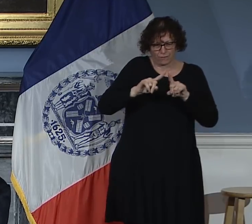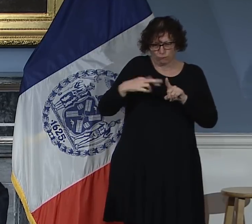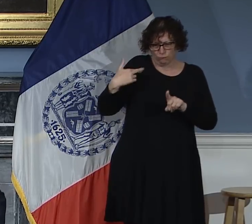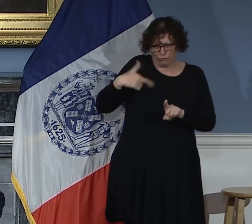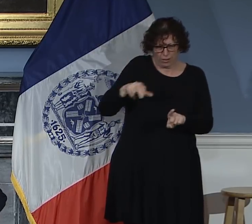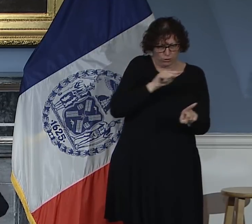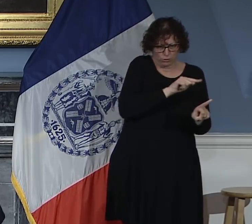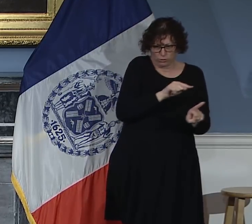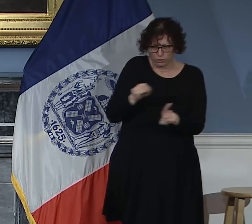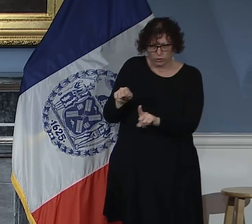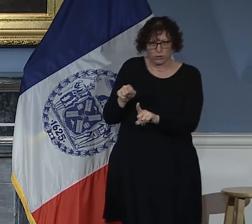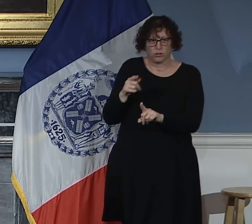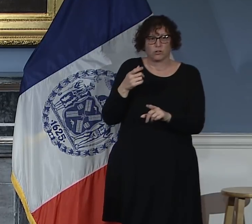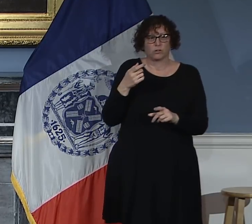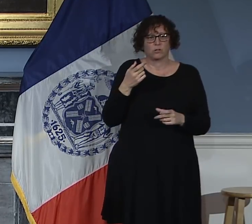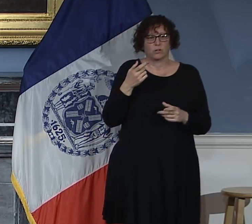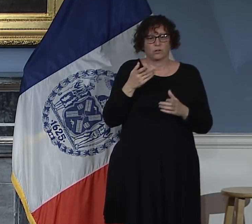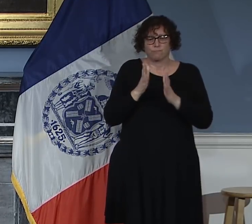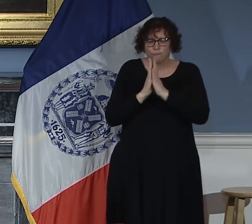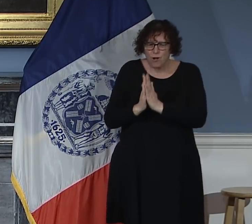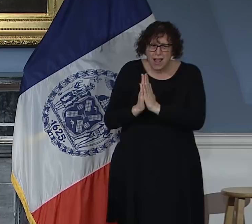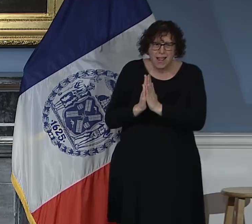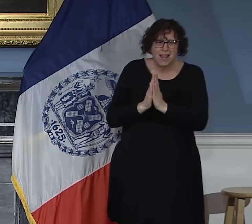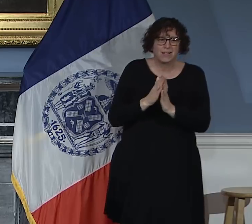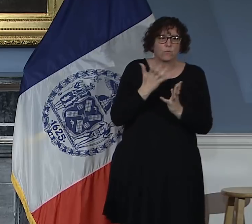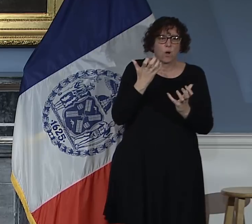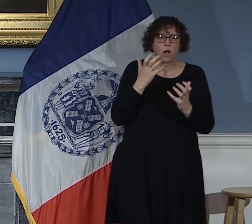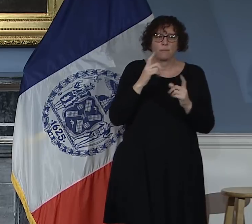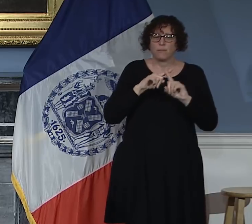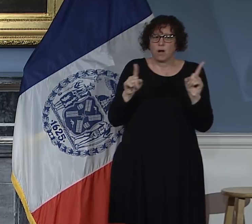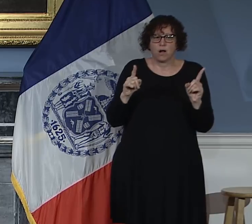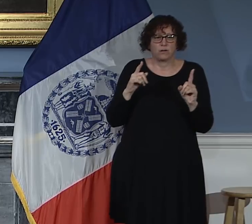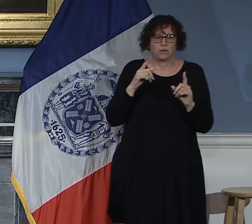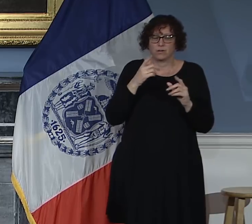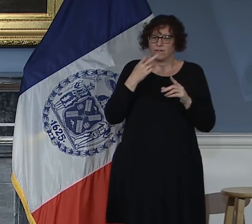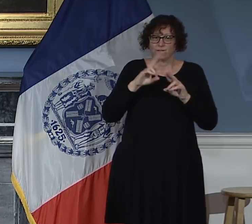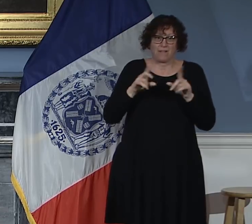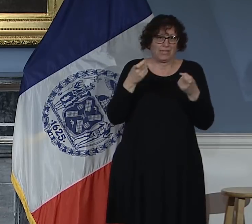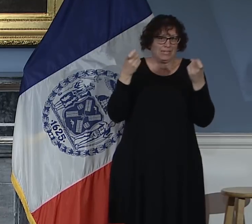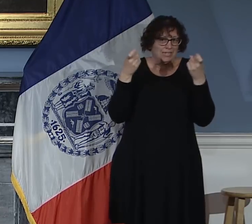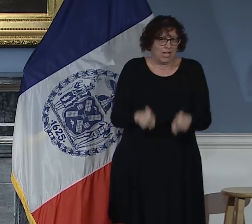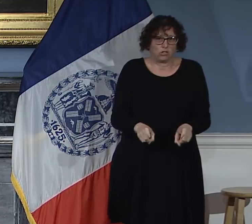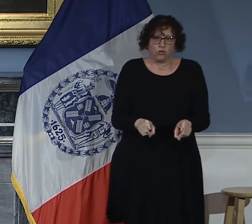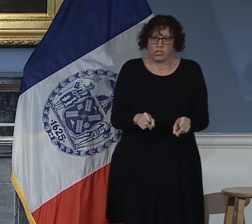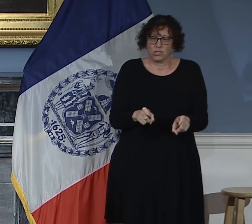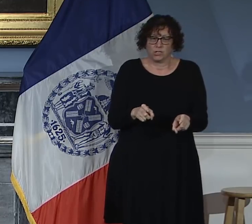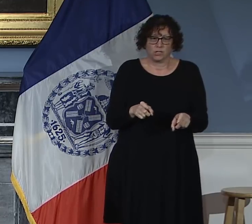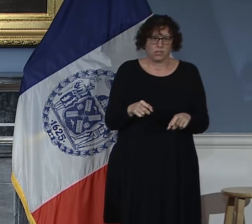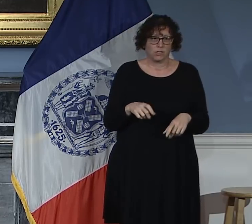AIFTH UDENRSTANDABLY WANTS TO KEEP THEIR SERVICES GOING, I FULLY UNDERSTAND THAT. TH CEYA'TN D IOT IN A WAY THAT'S